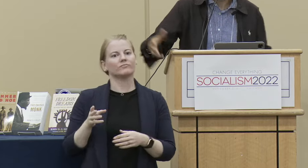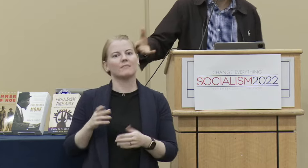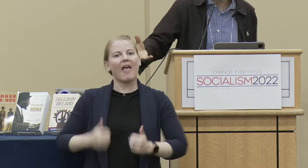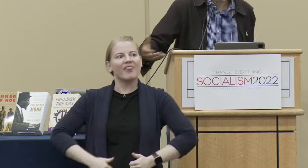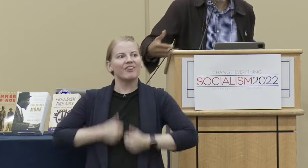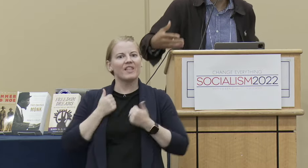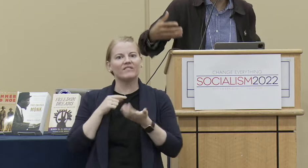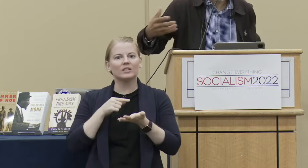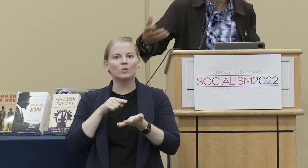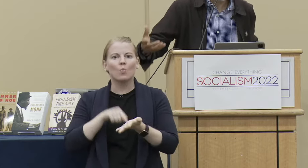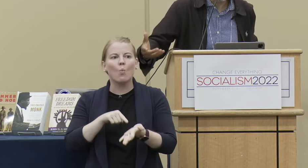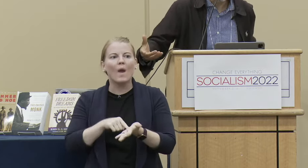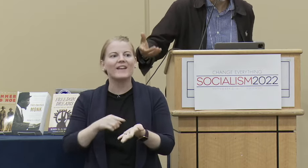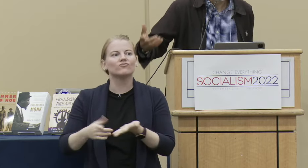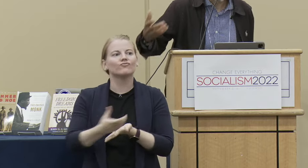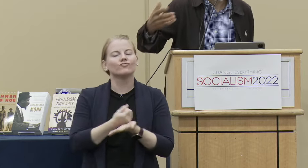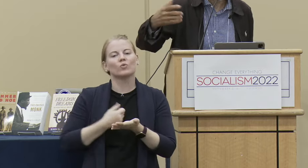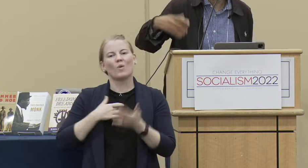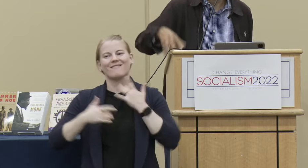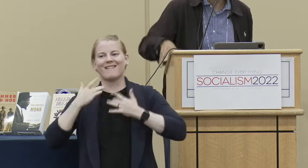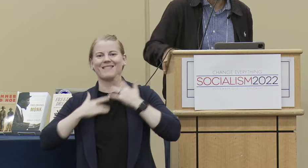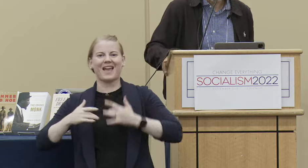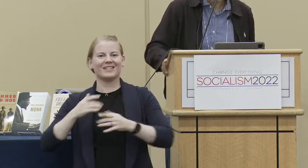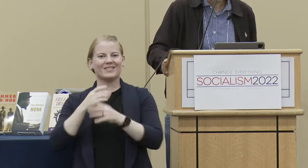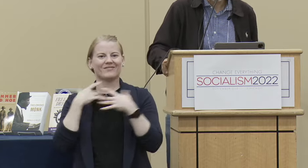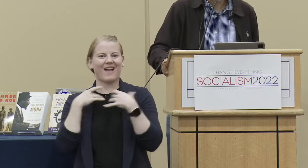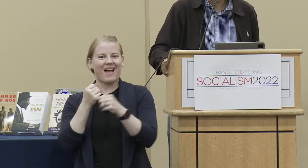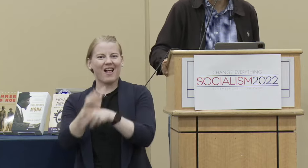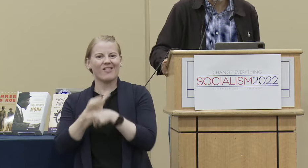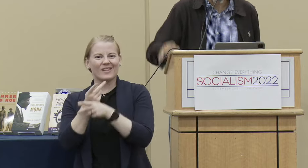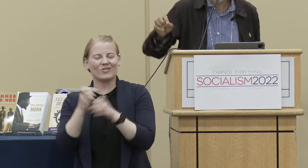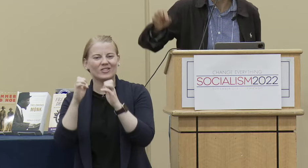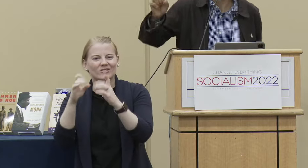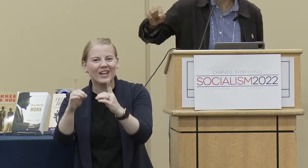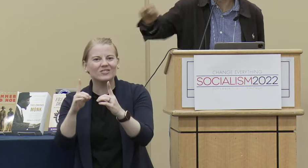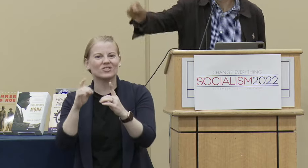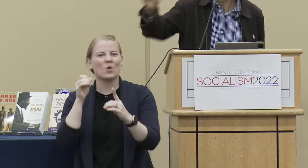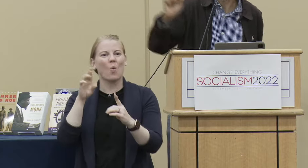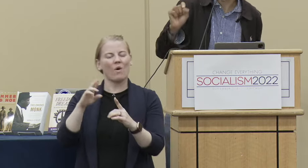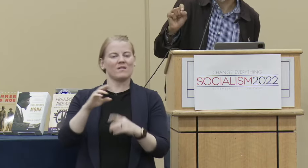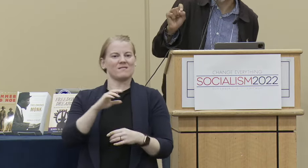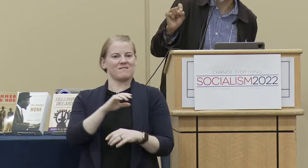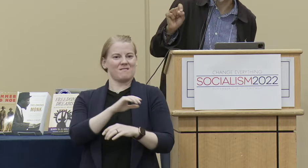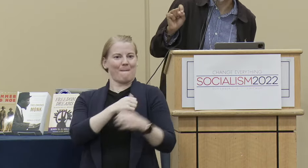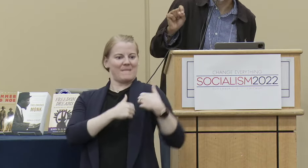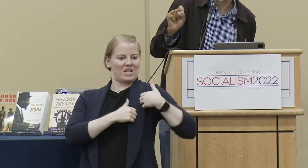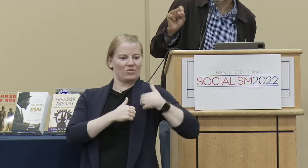? In those conversations rarely does clean water, livable wages, shelter, the lack of health care, education, or